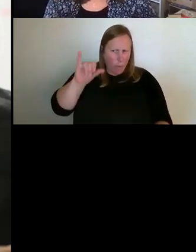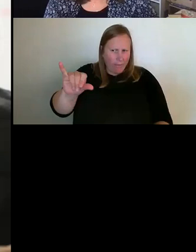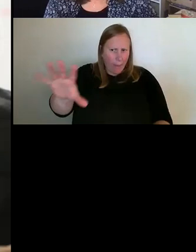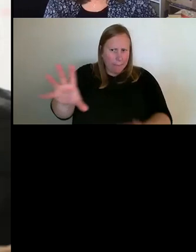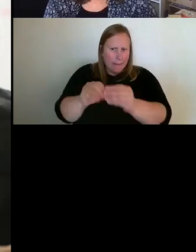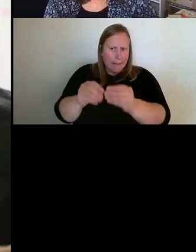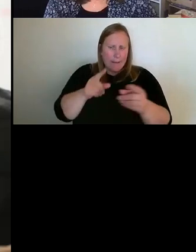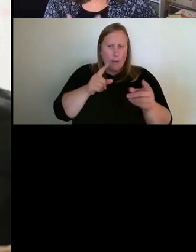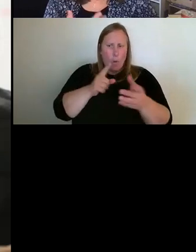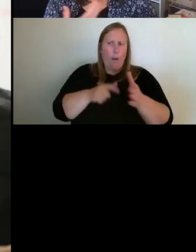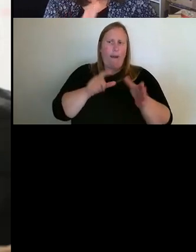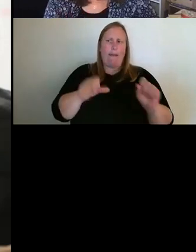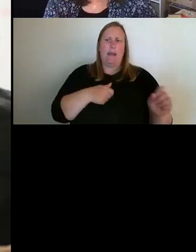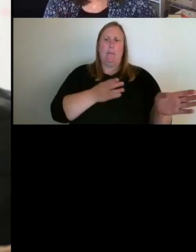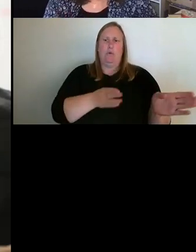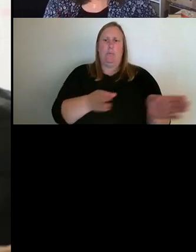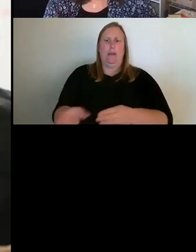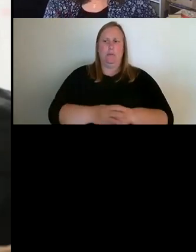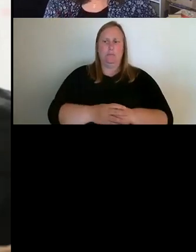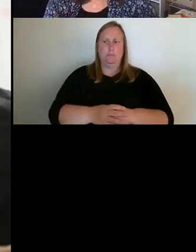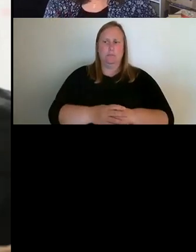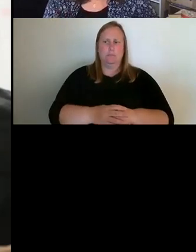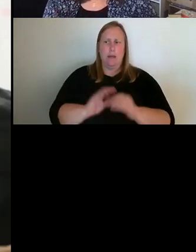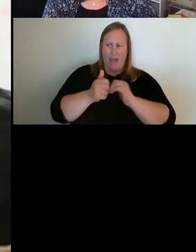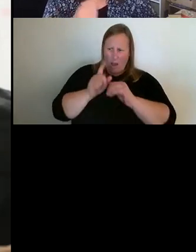How are you going to ask me to engage?